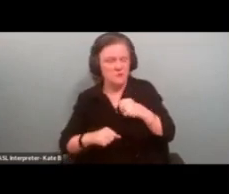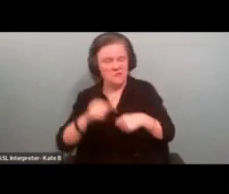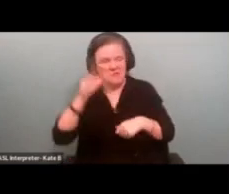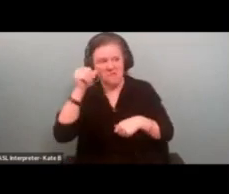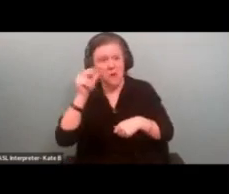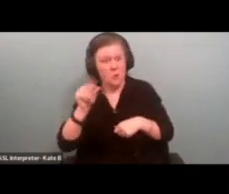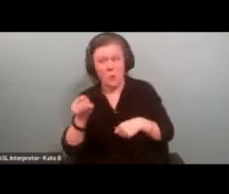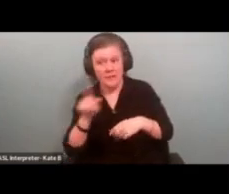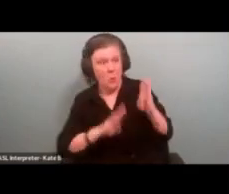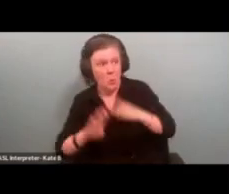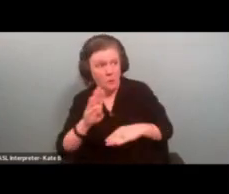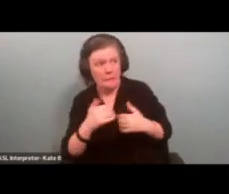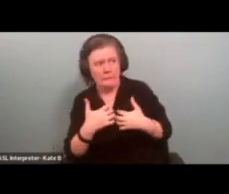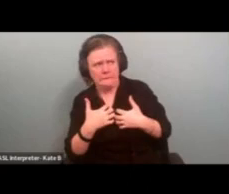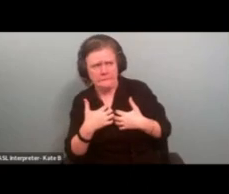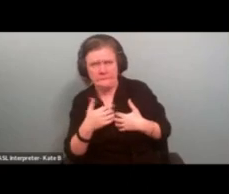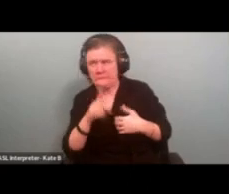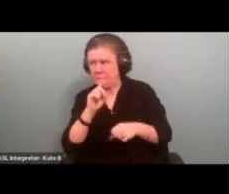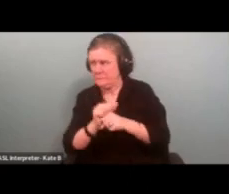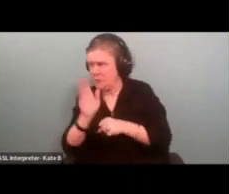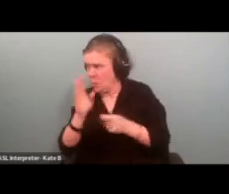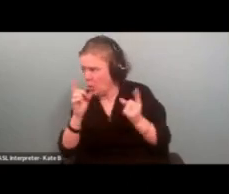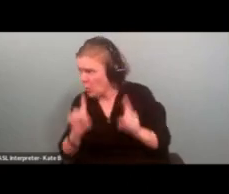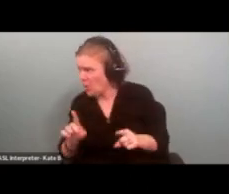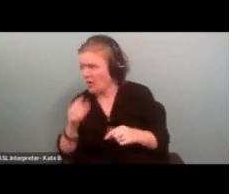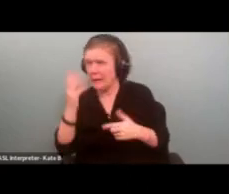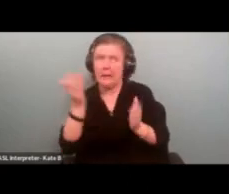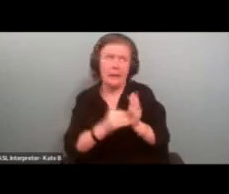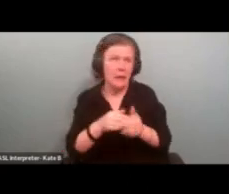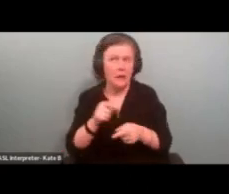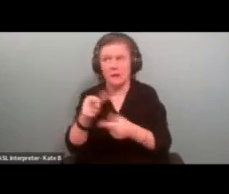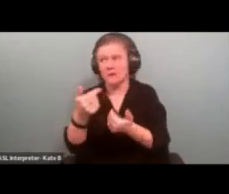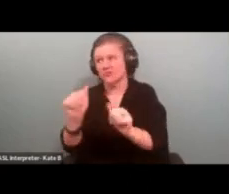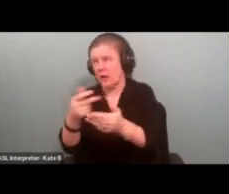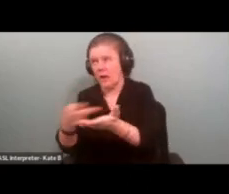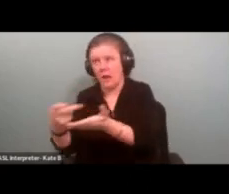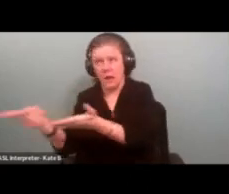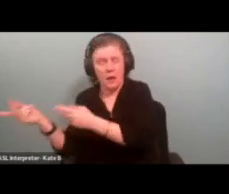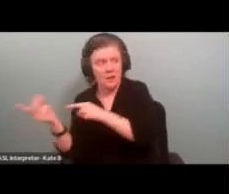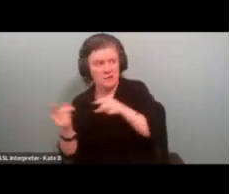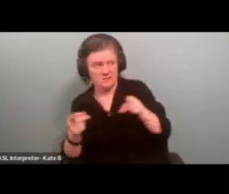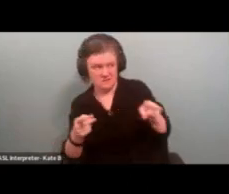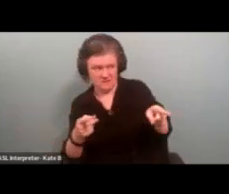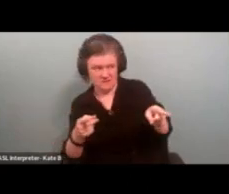worried they don't know if this is going to make a difference for them. And they just want people to know that they love